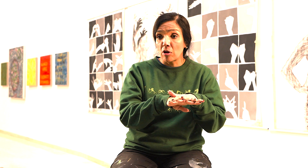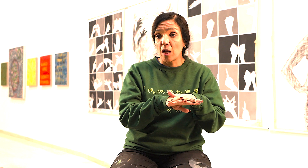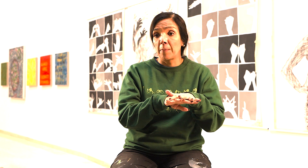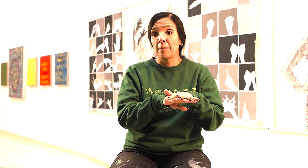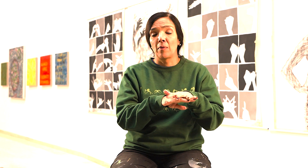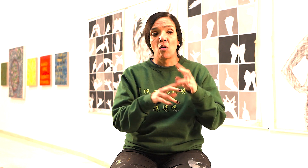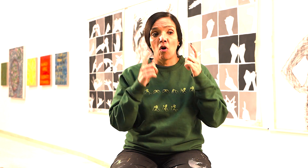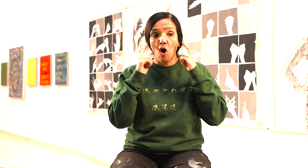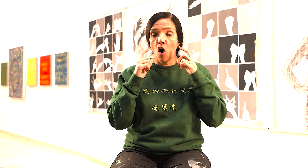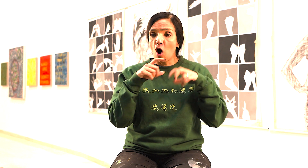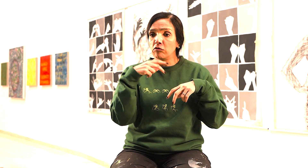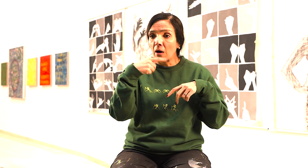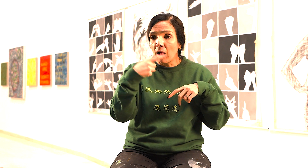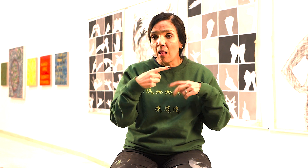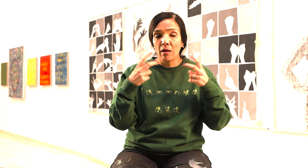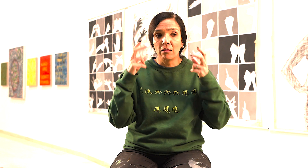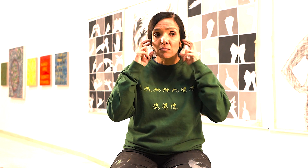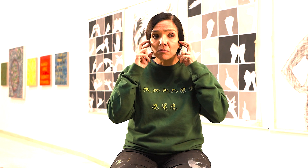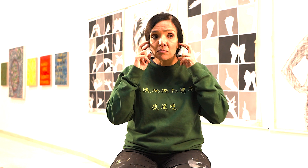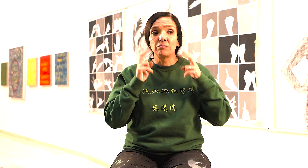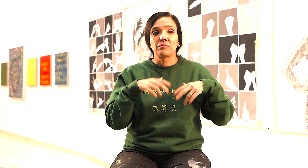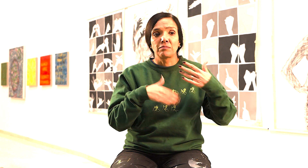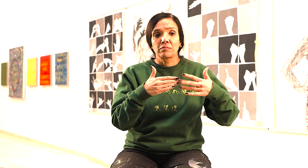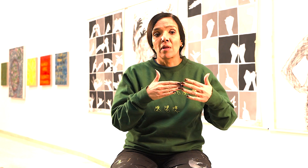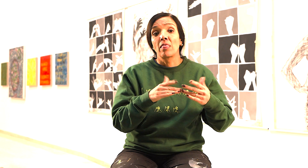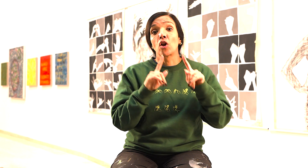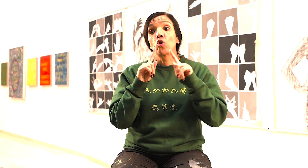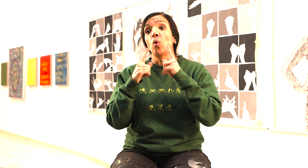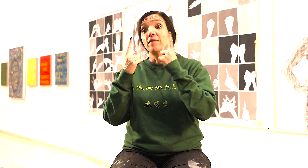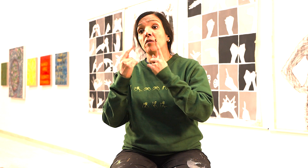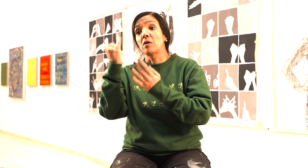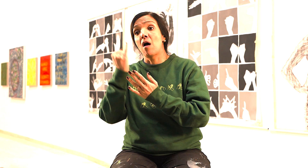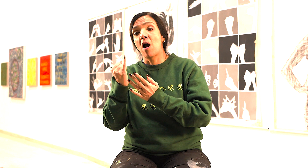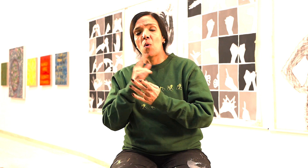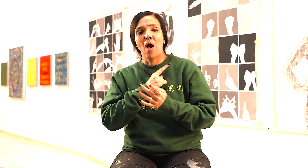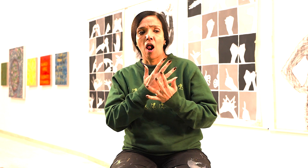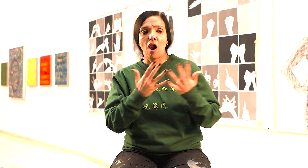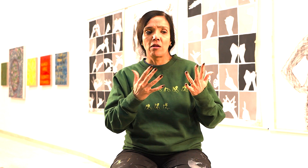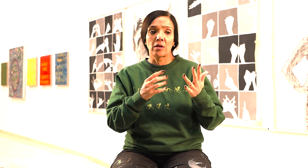a mainstream setting where I was oral and used hearing aids.